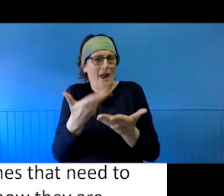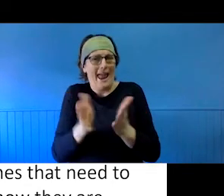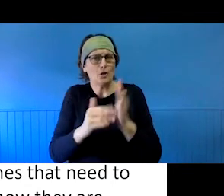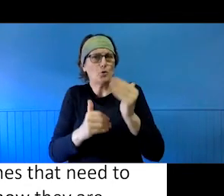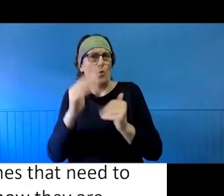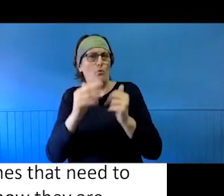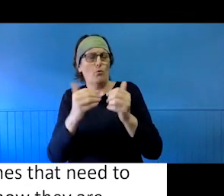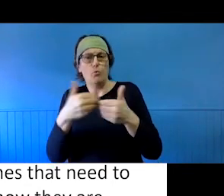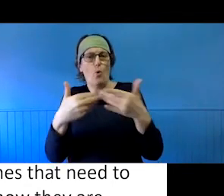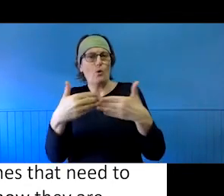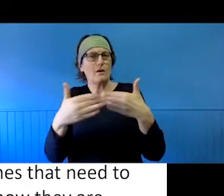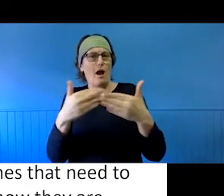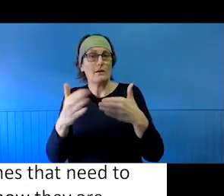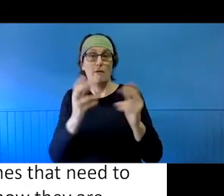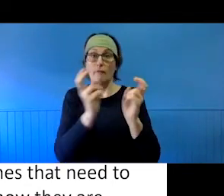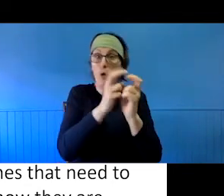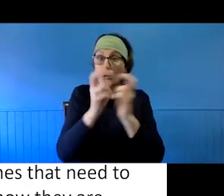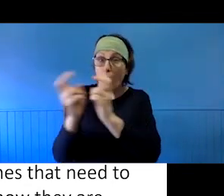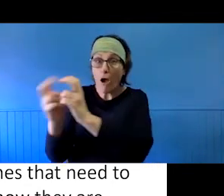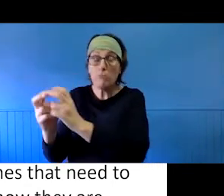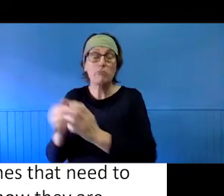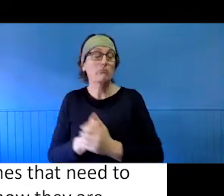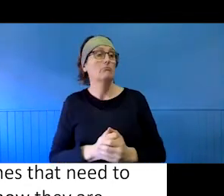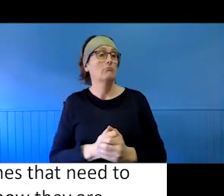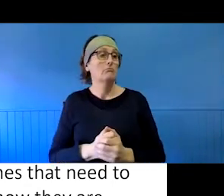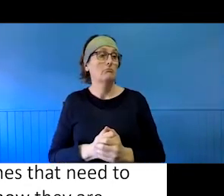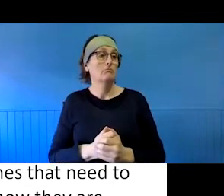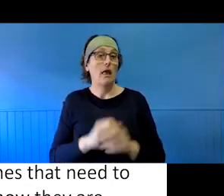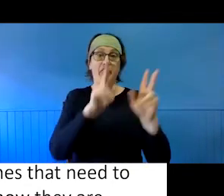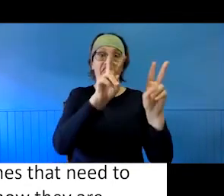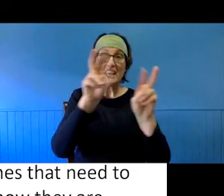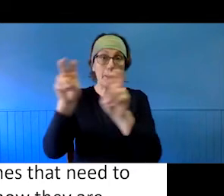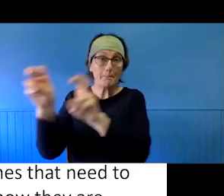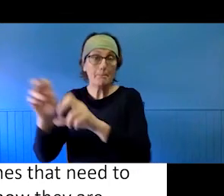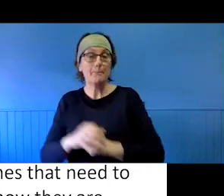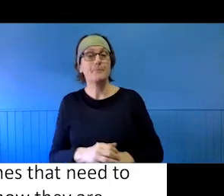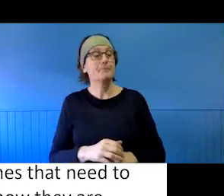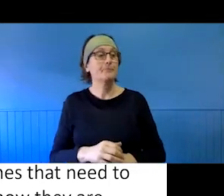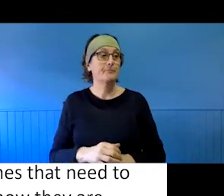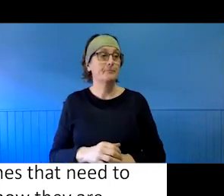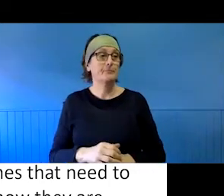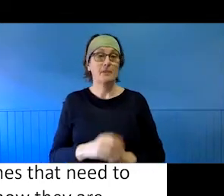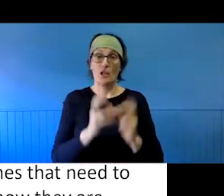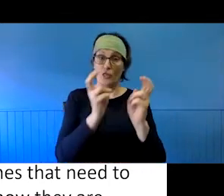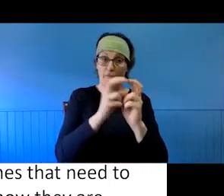Are you going to use content folder es?are you going to organise them by theme, what's the title of each folder going to be?